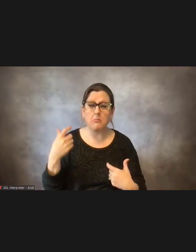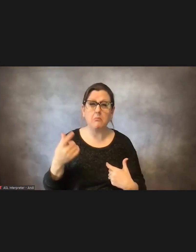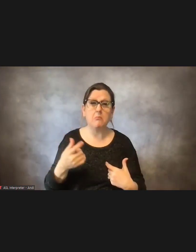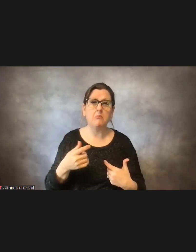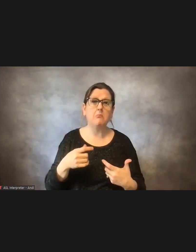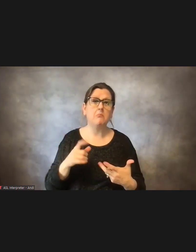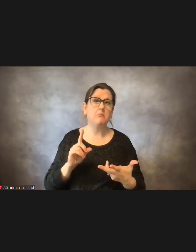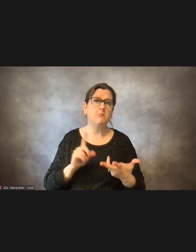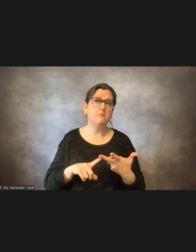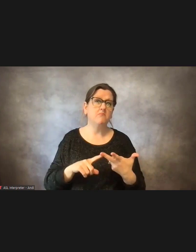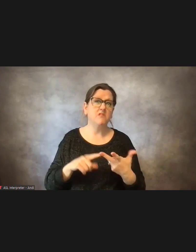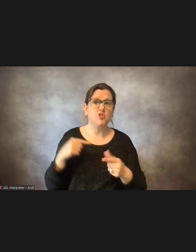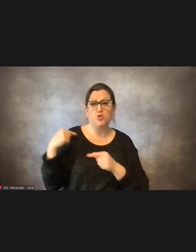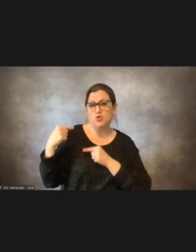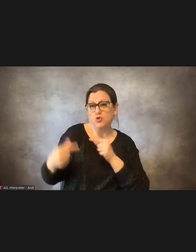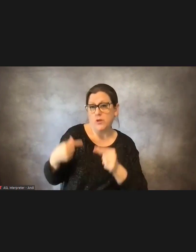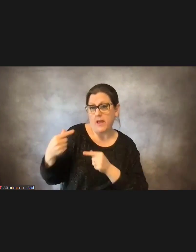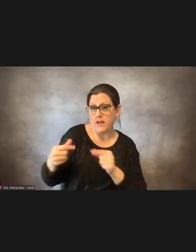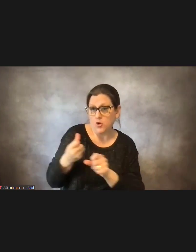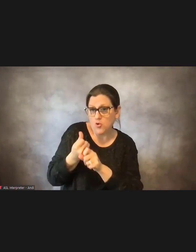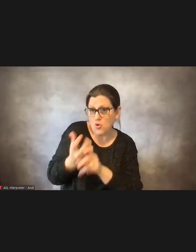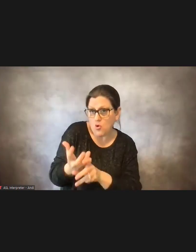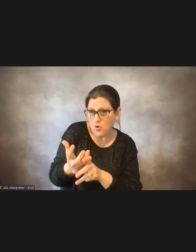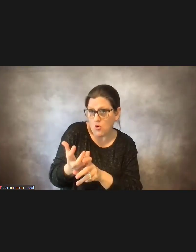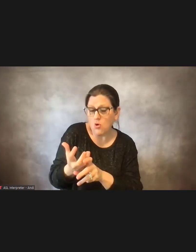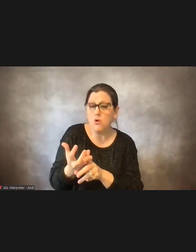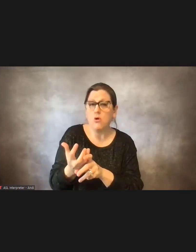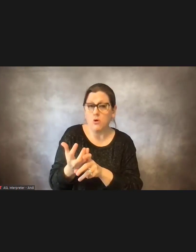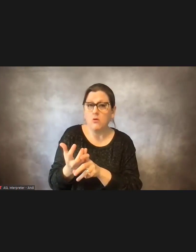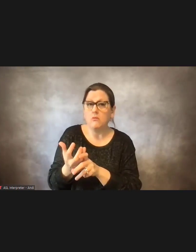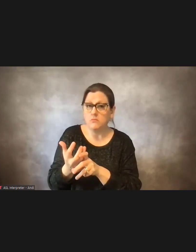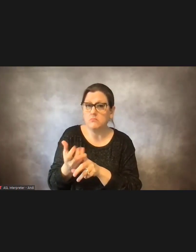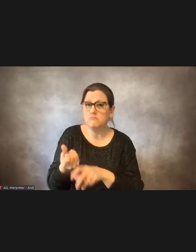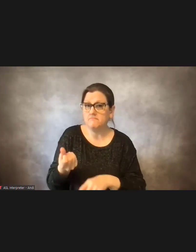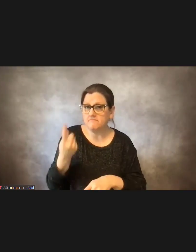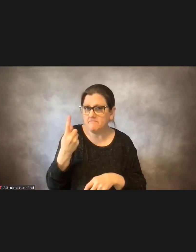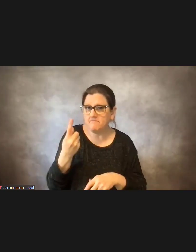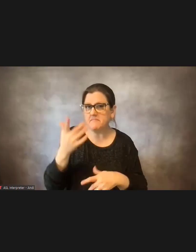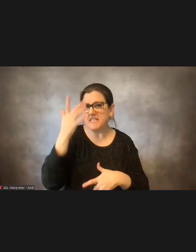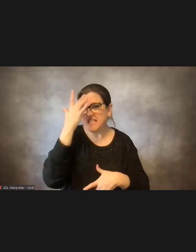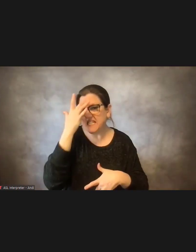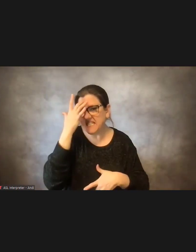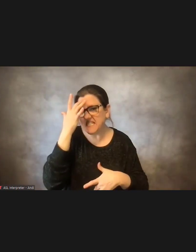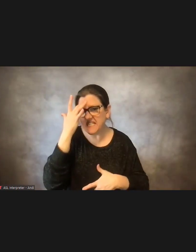There can be genetics. So, as you can see here, illness, physical trauma, environmental